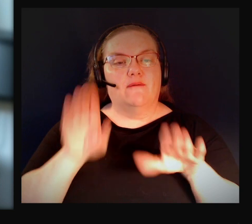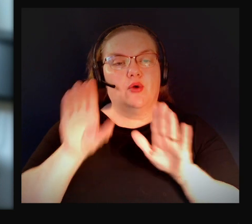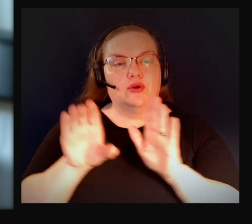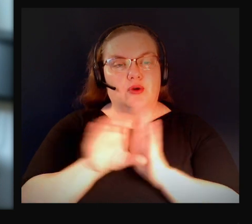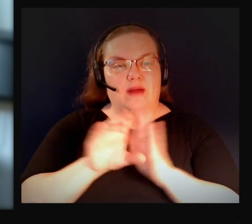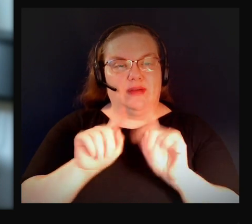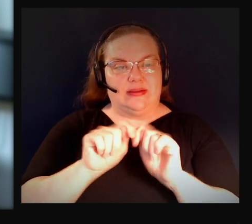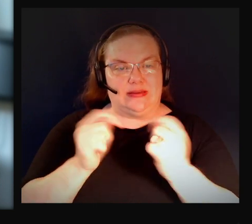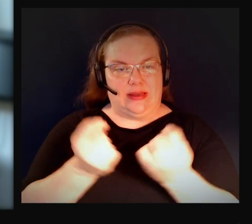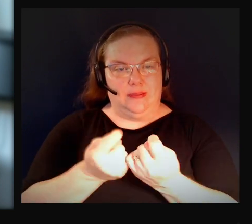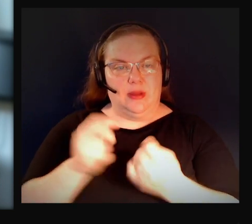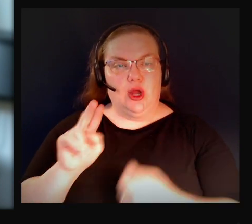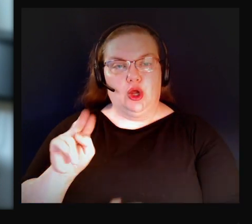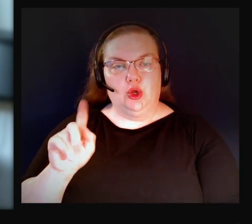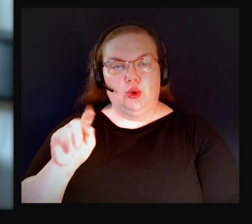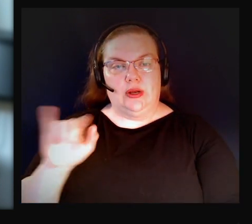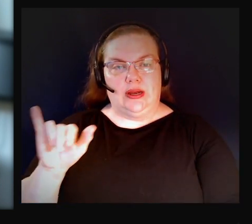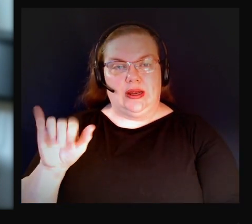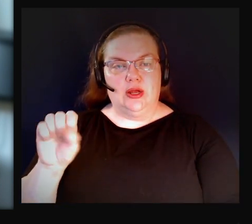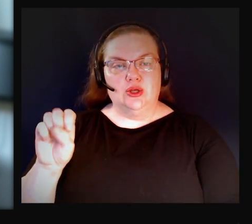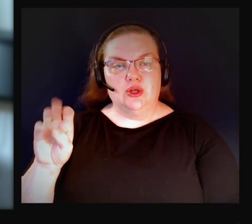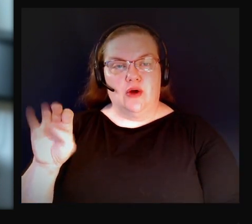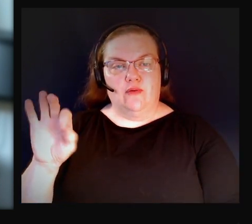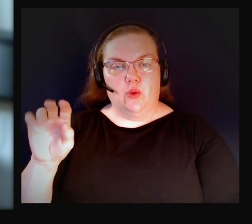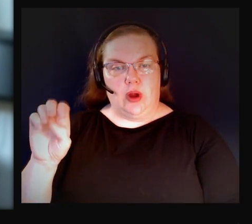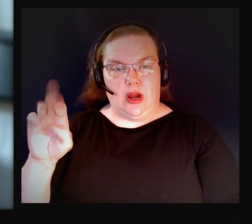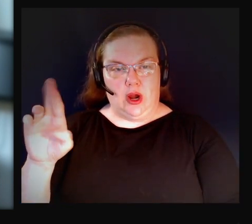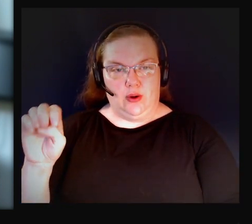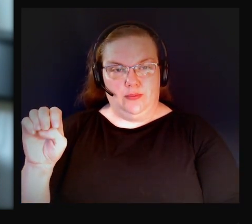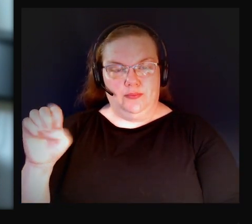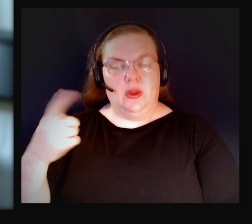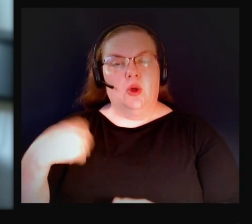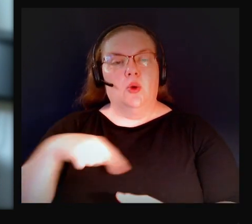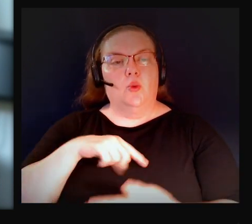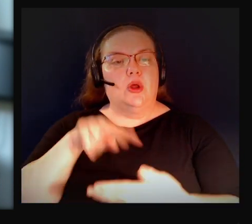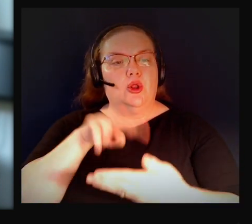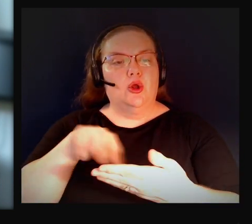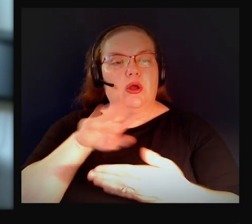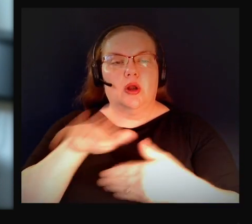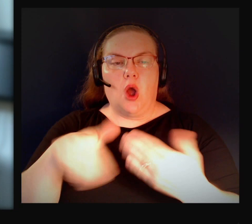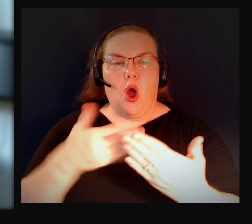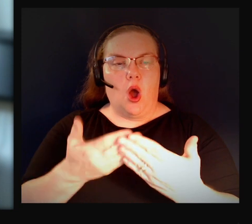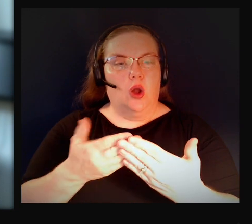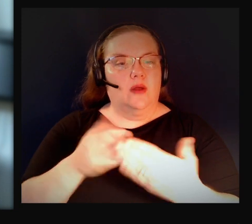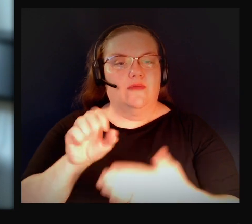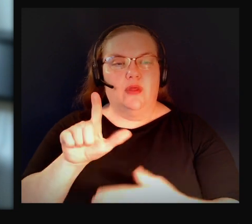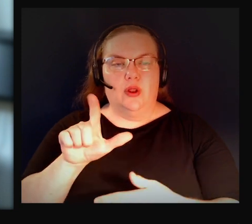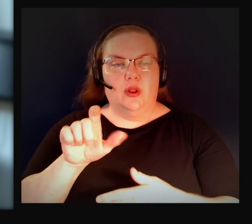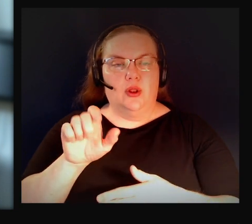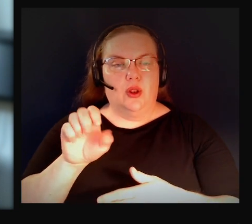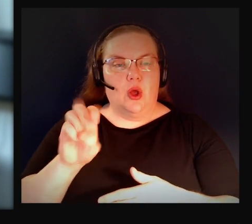The Platform Graphics Team looks after all of our low-level graphics abstraction layers, as well as our shader compilation and authoring pipeline.